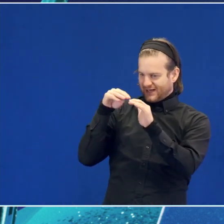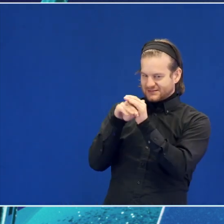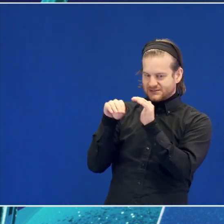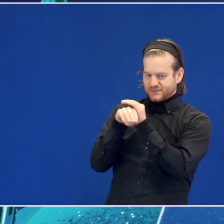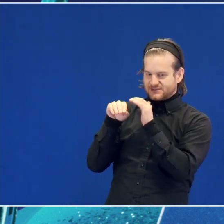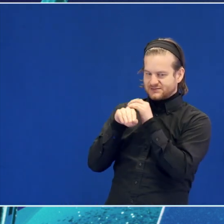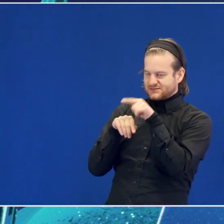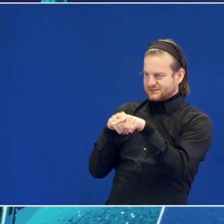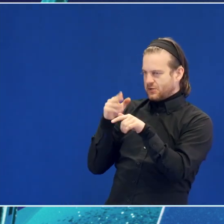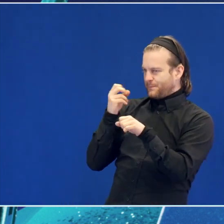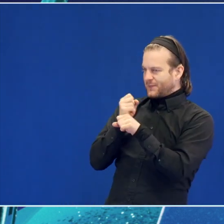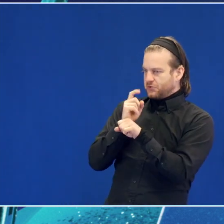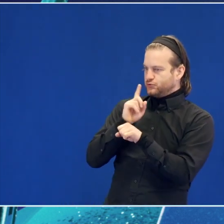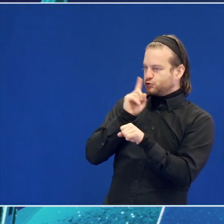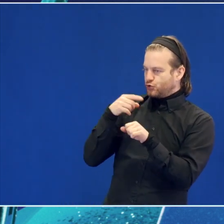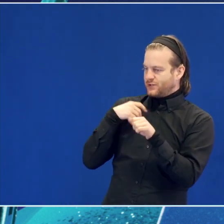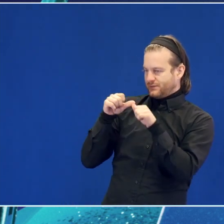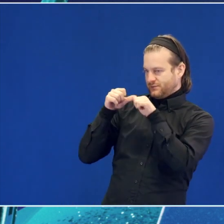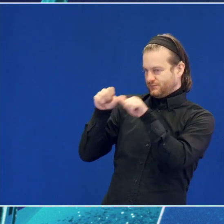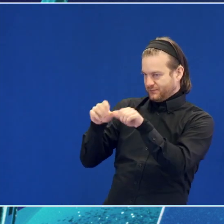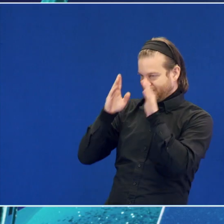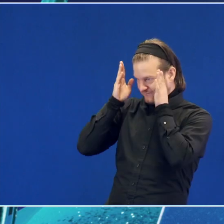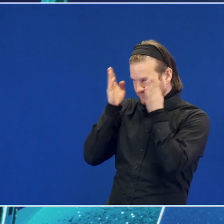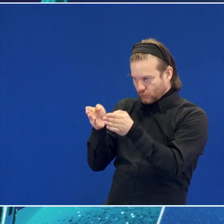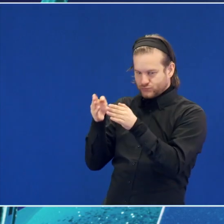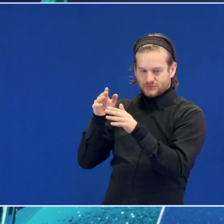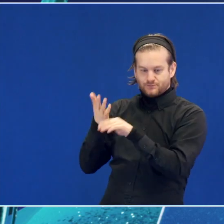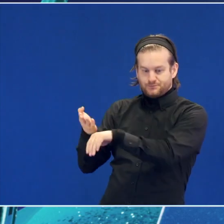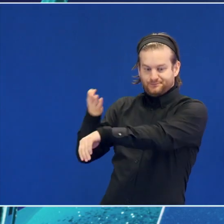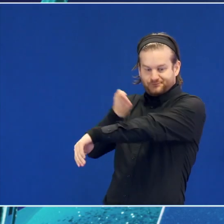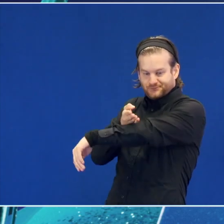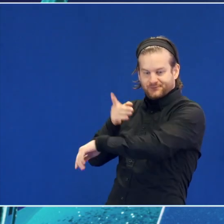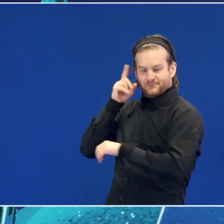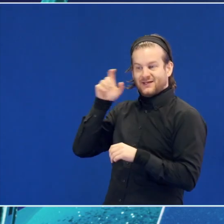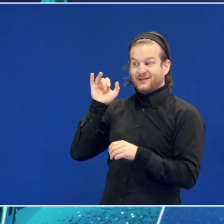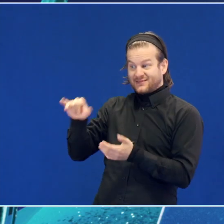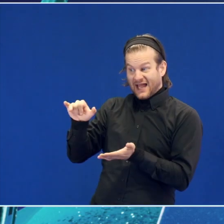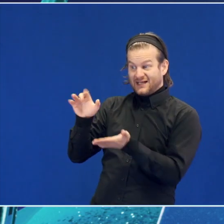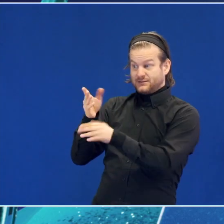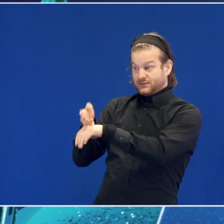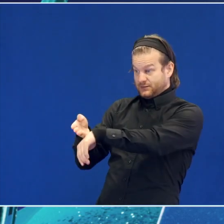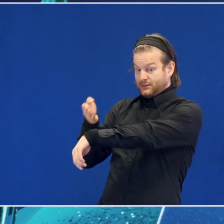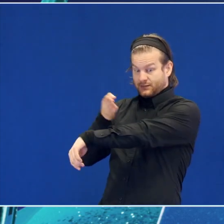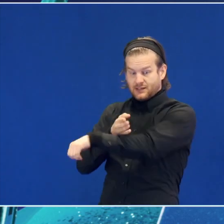do software development, that's a huge opportunity for us to get accessibility baked in.